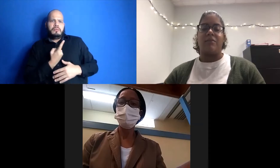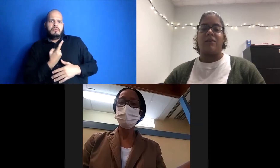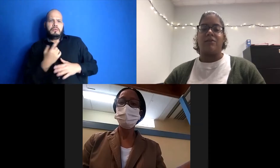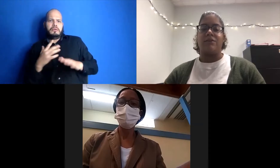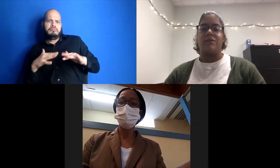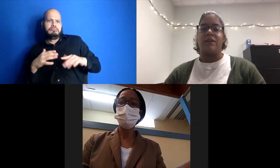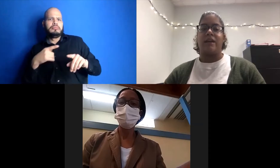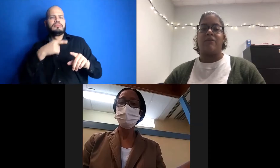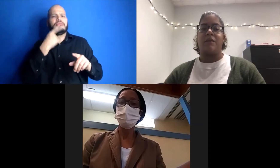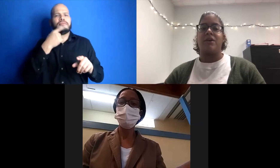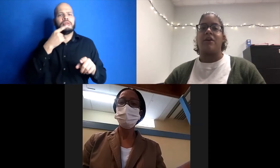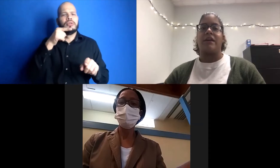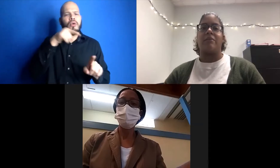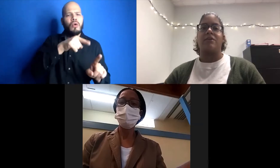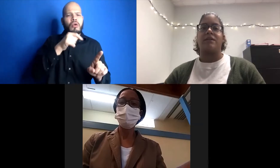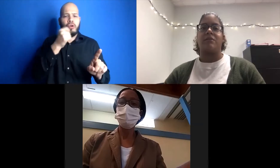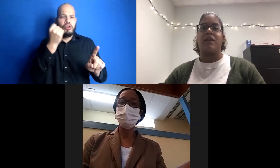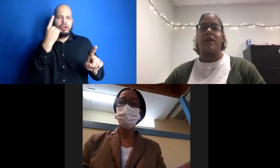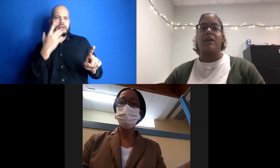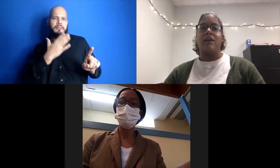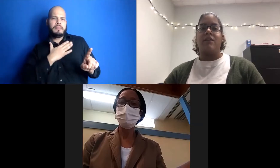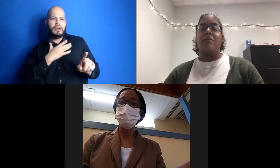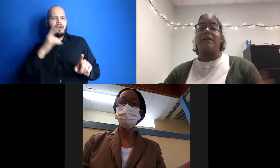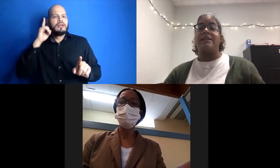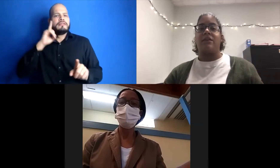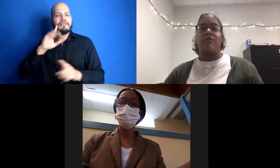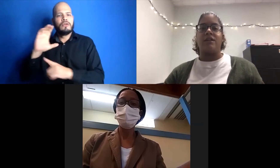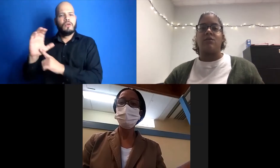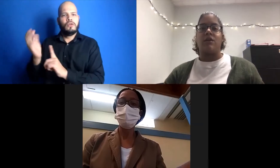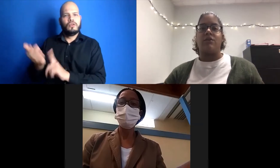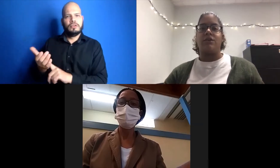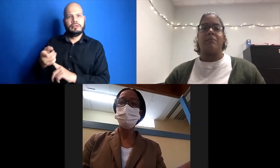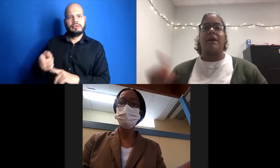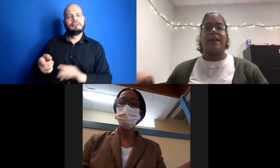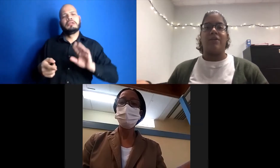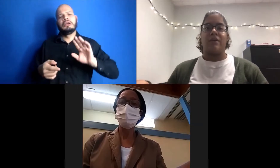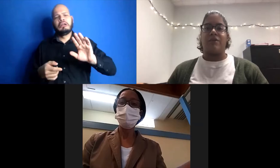also like if I'm talking about something that my deaf friend to understand my hearing friends